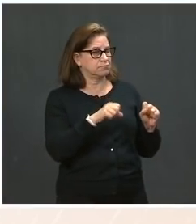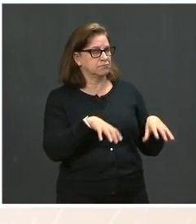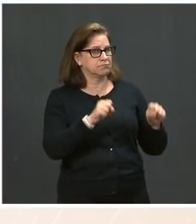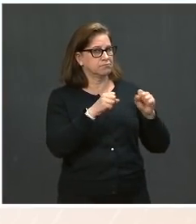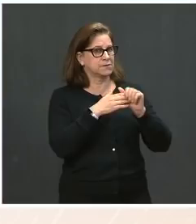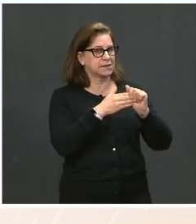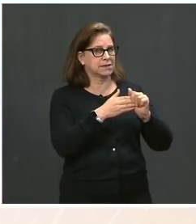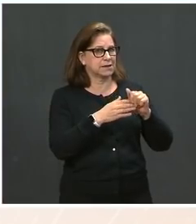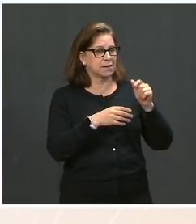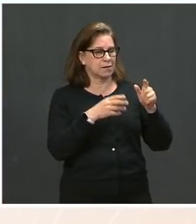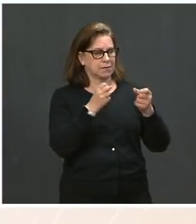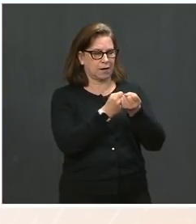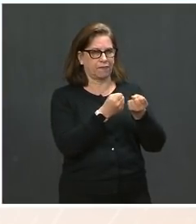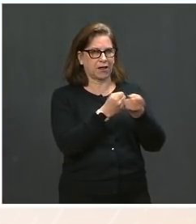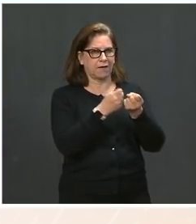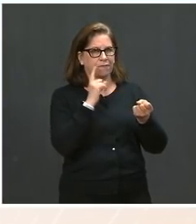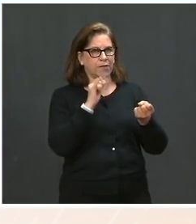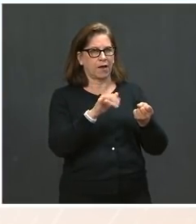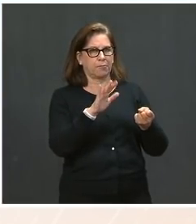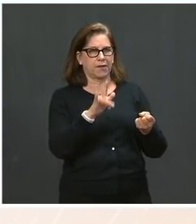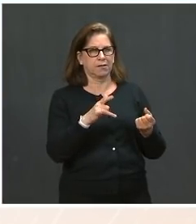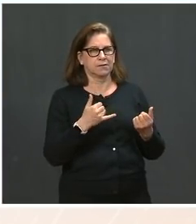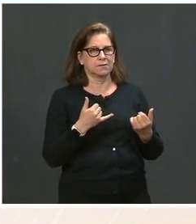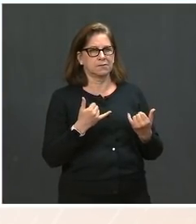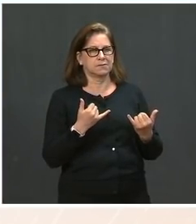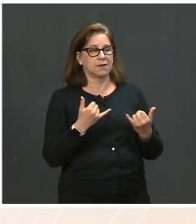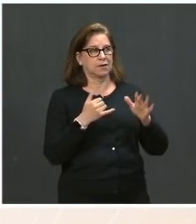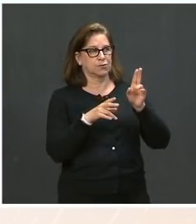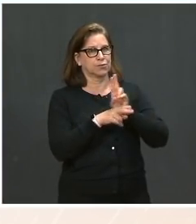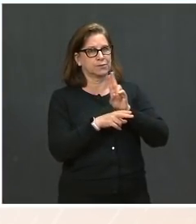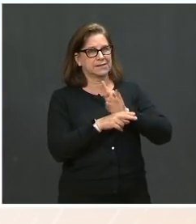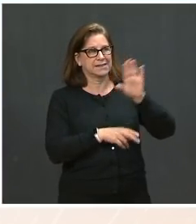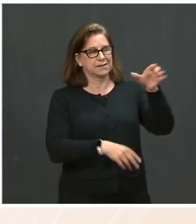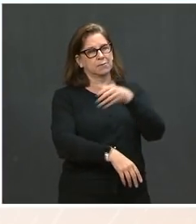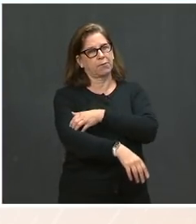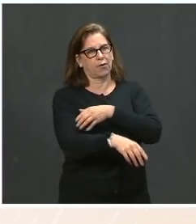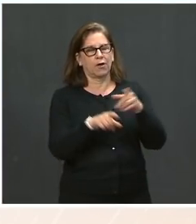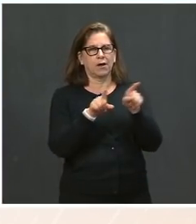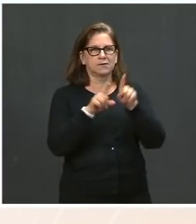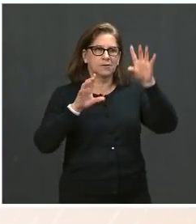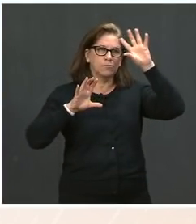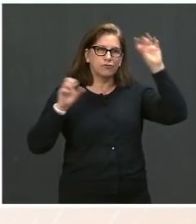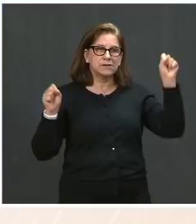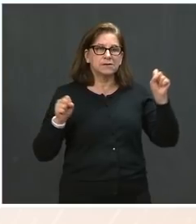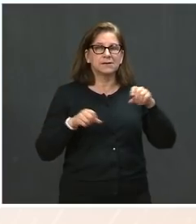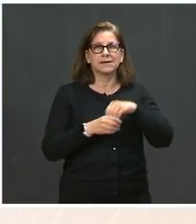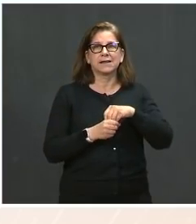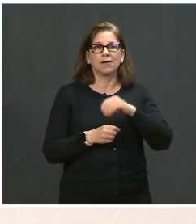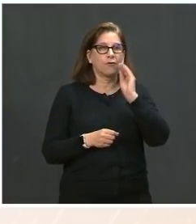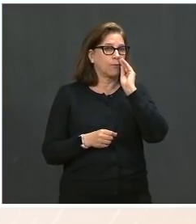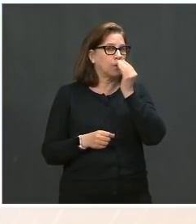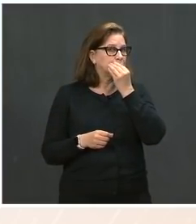by using the bully pulpit of his presidency and of the Rose Garden to advocate for this legislation moving forward.